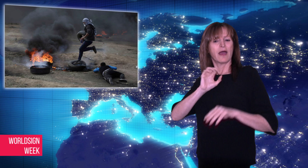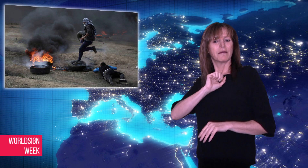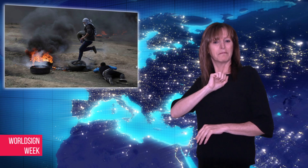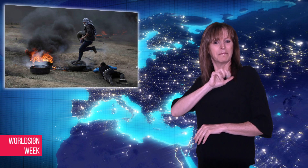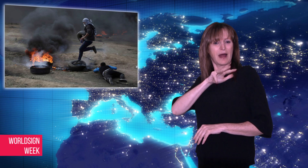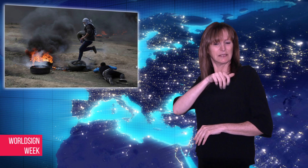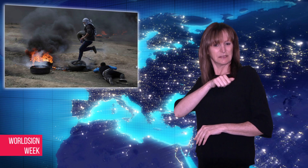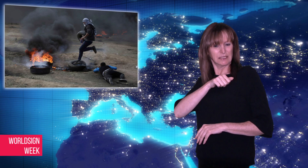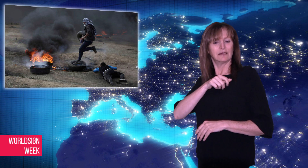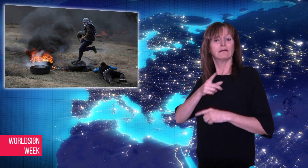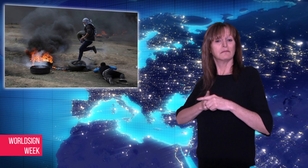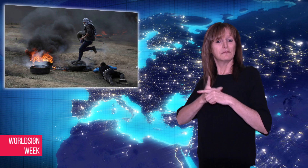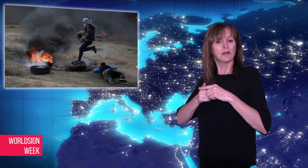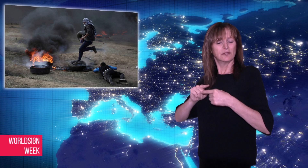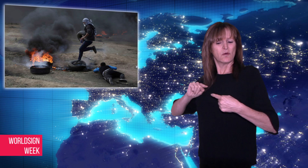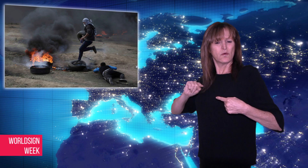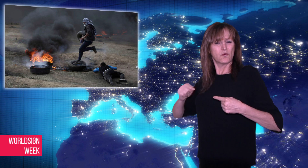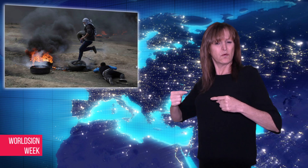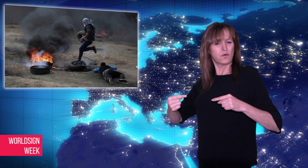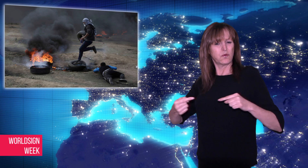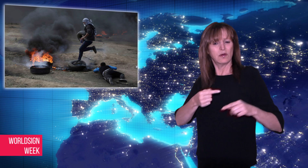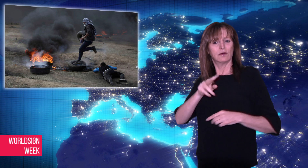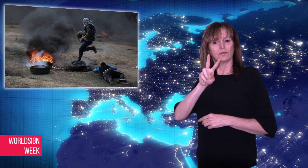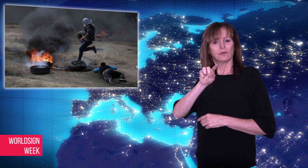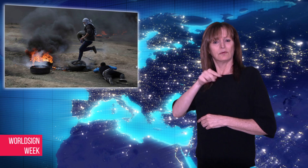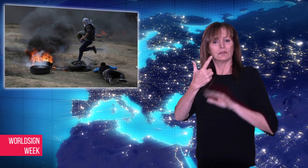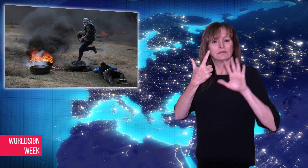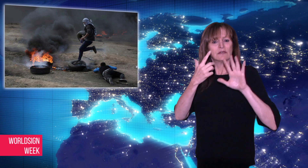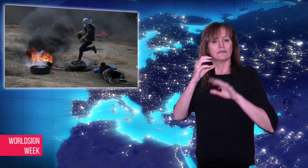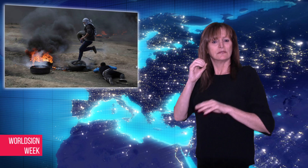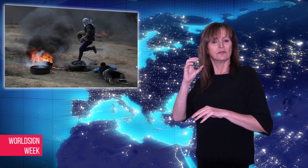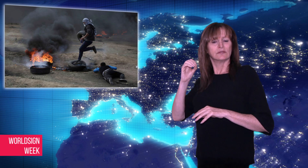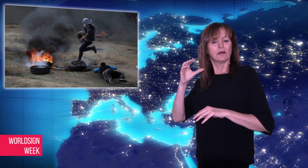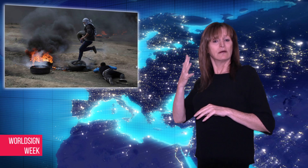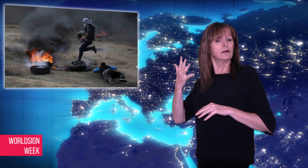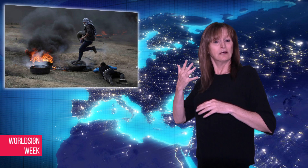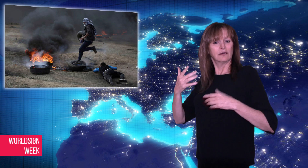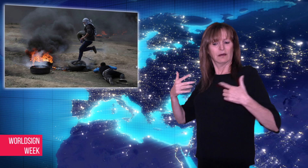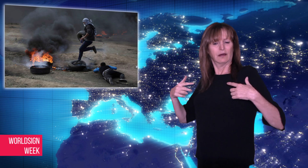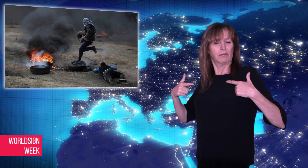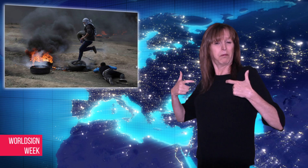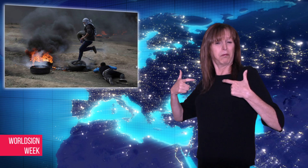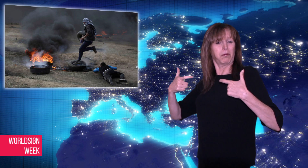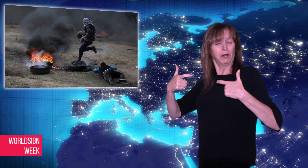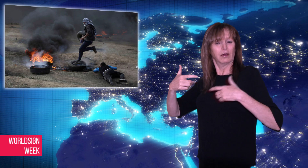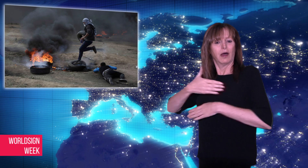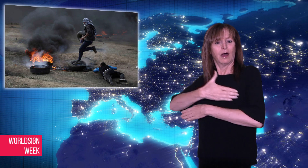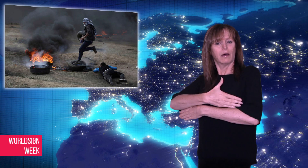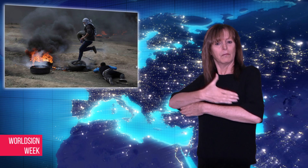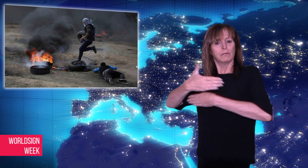over 2,700 in a clash near the Israeli-Egyptian border inside the